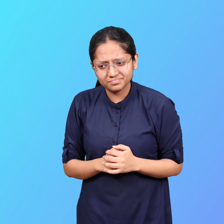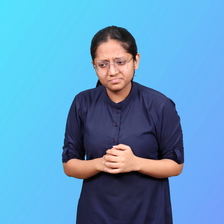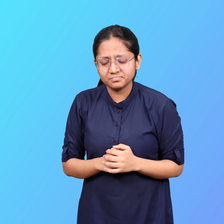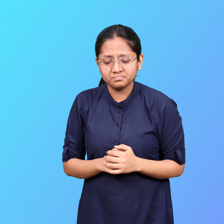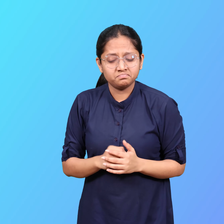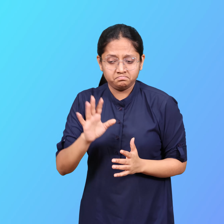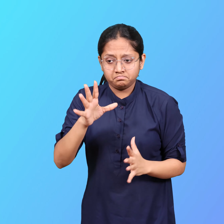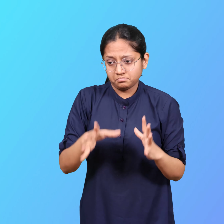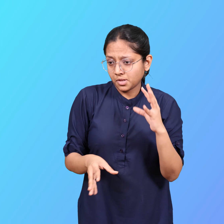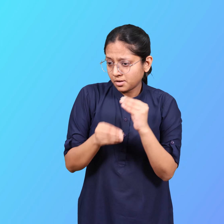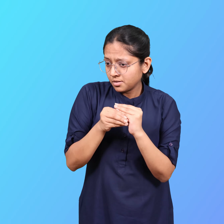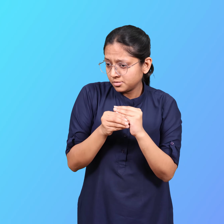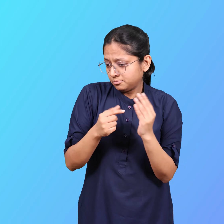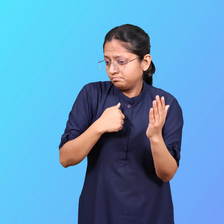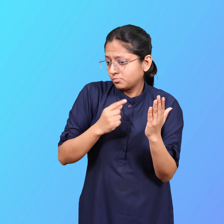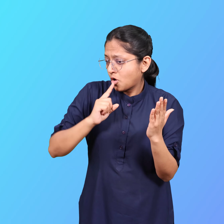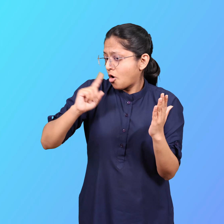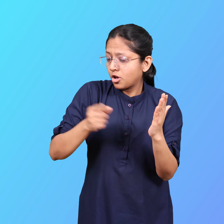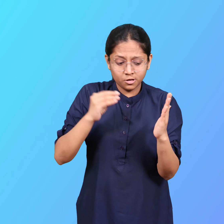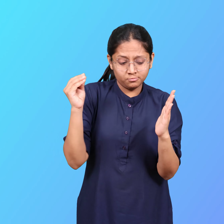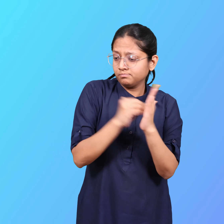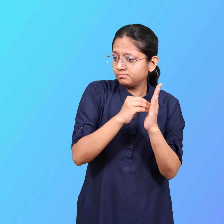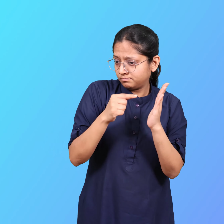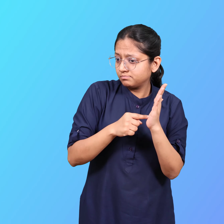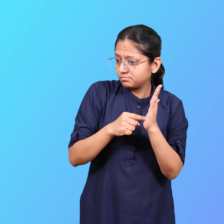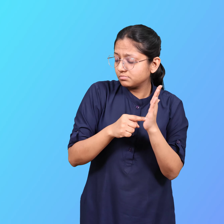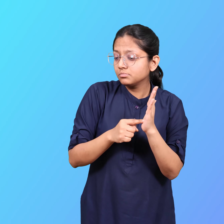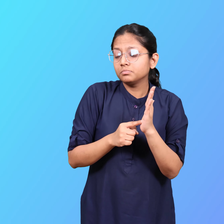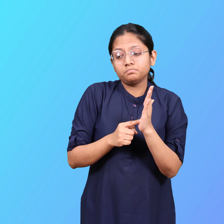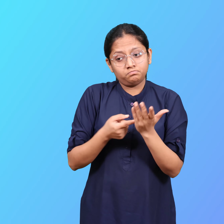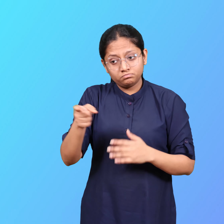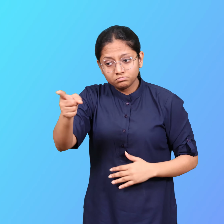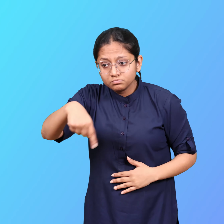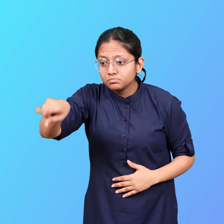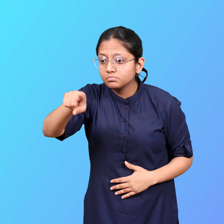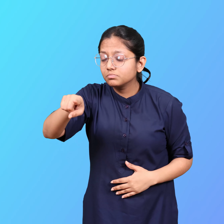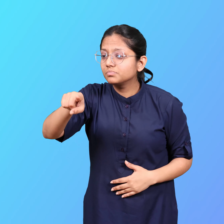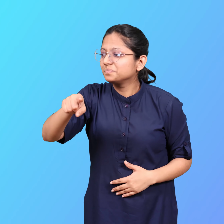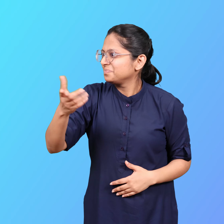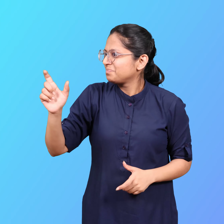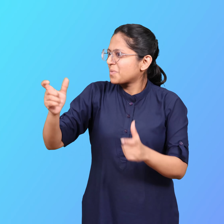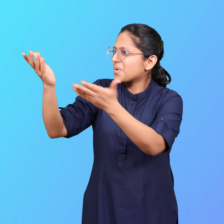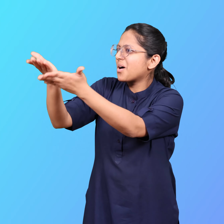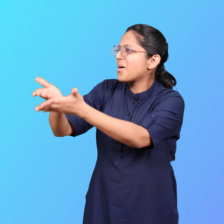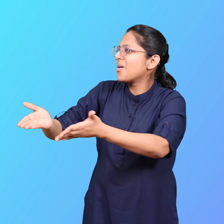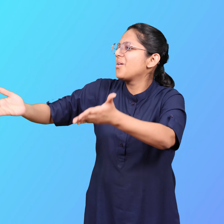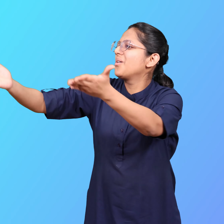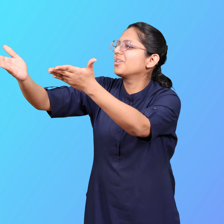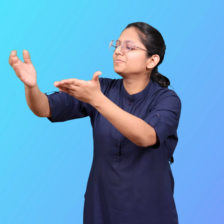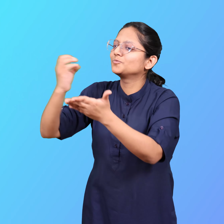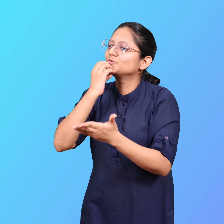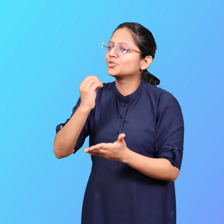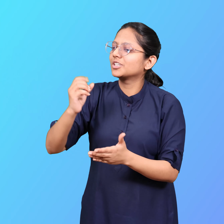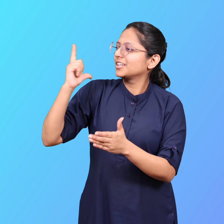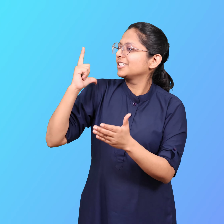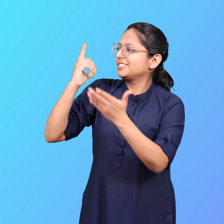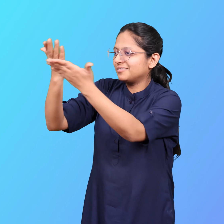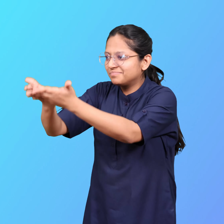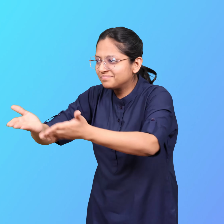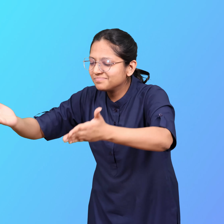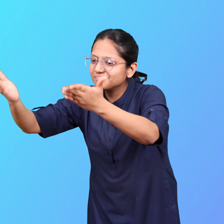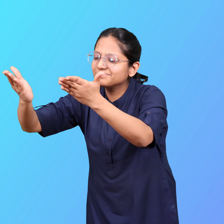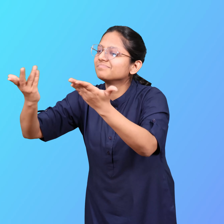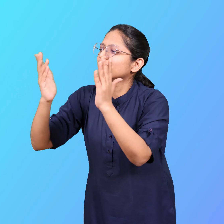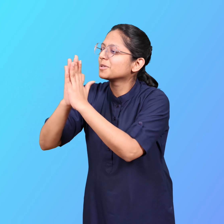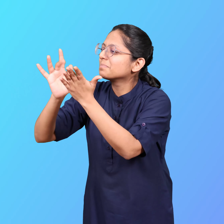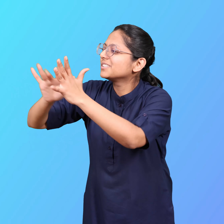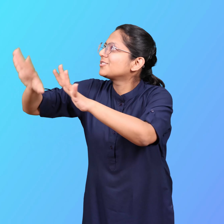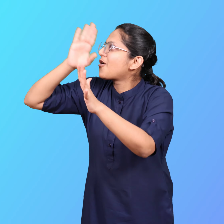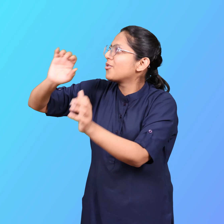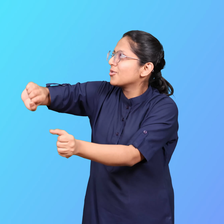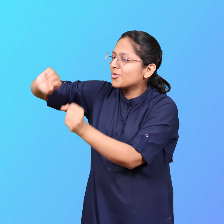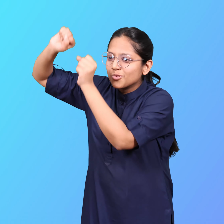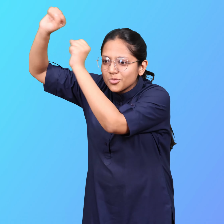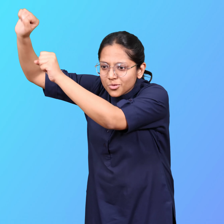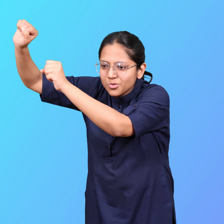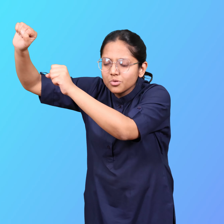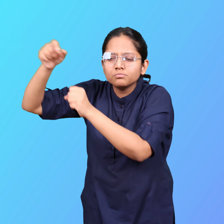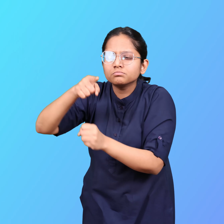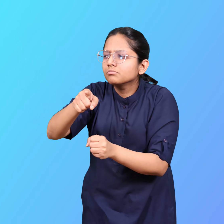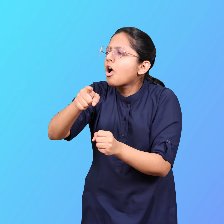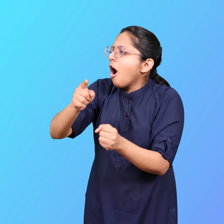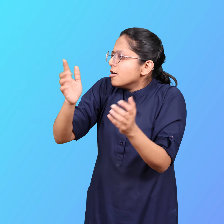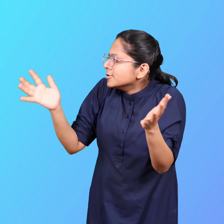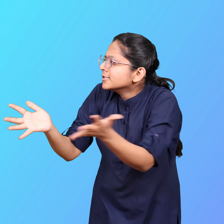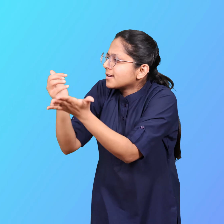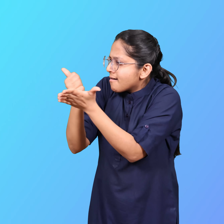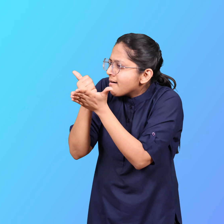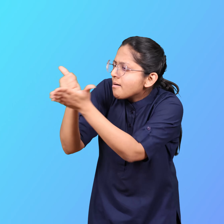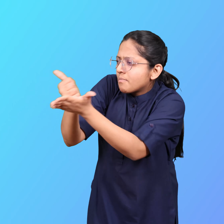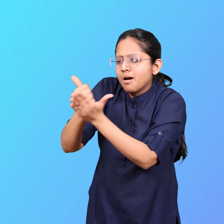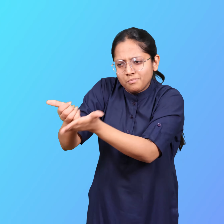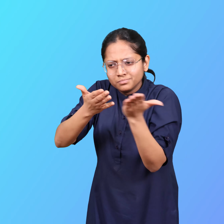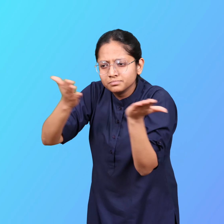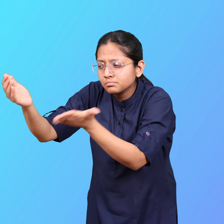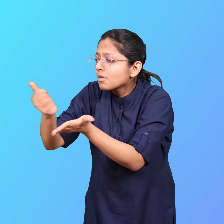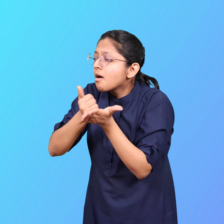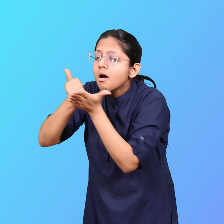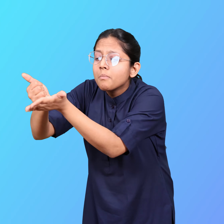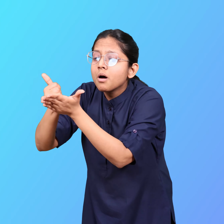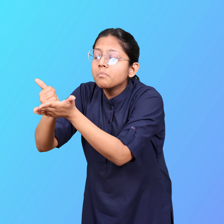Now I give you this order to help the Jewish leaders building God’s Temple: